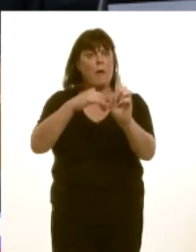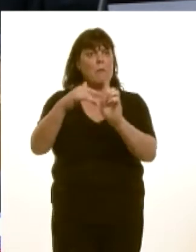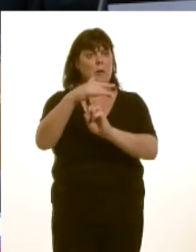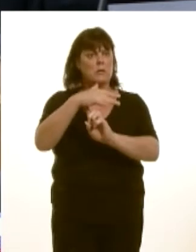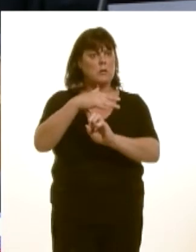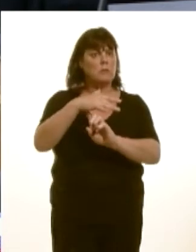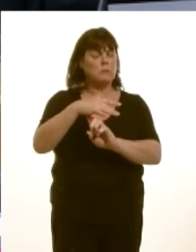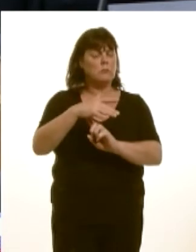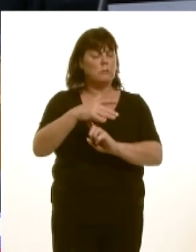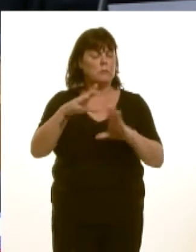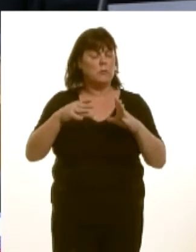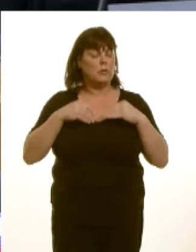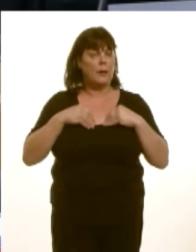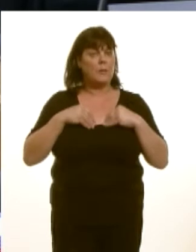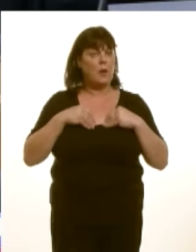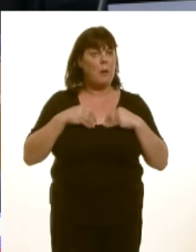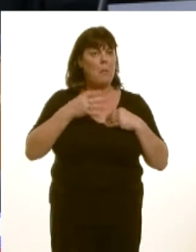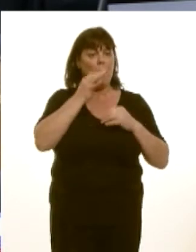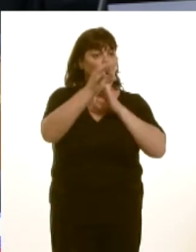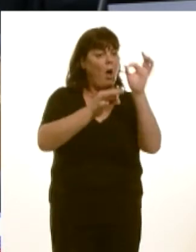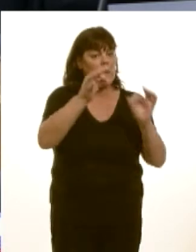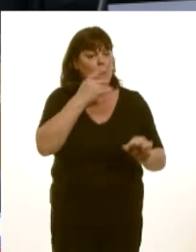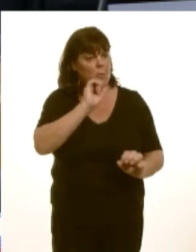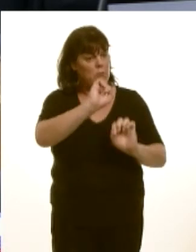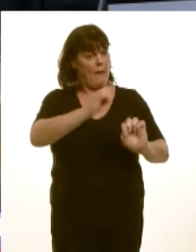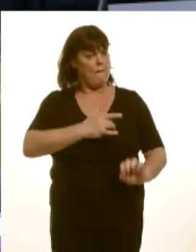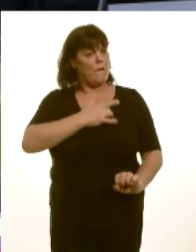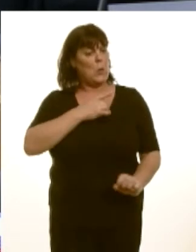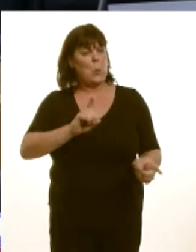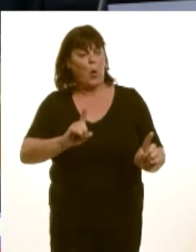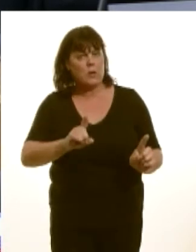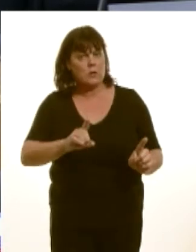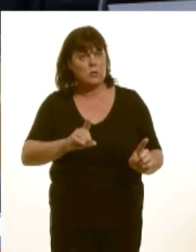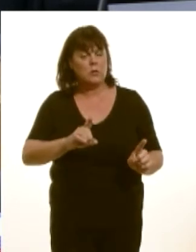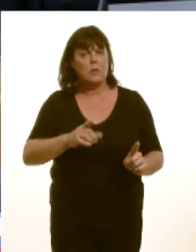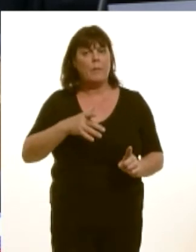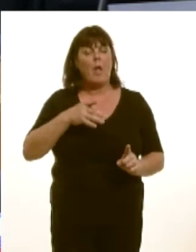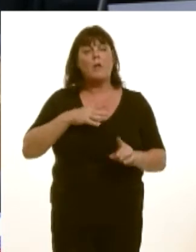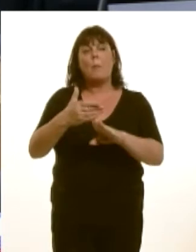There may well be a public inquiry. It is important that these stages take place in order for there to be full transparency